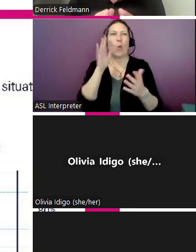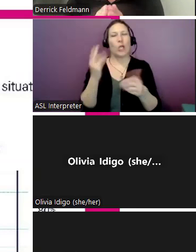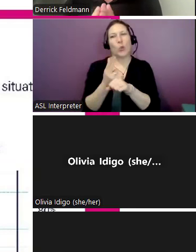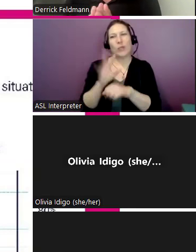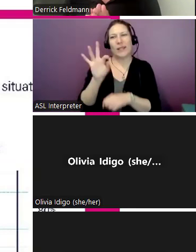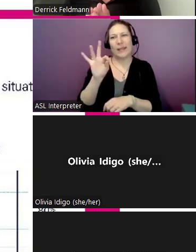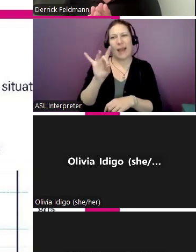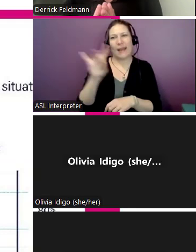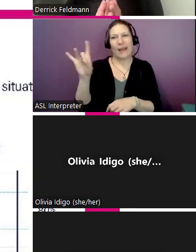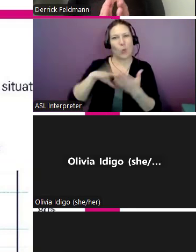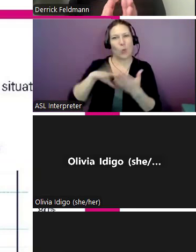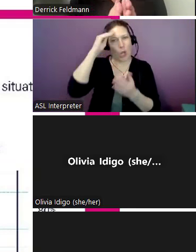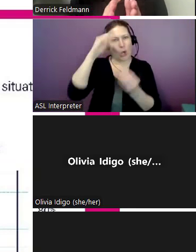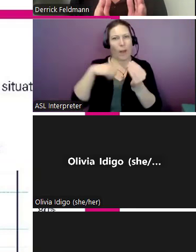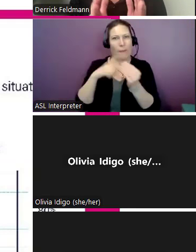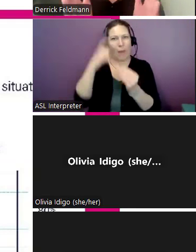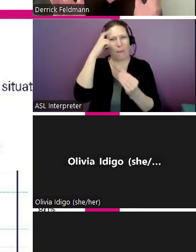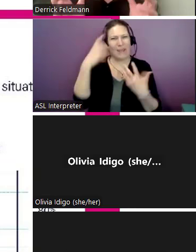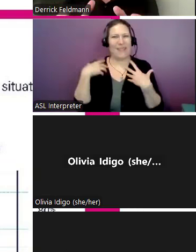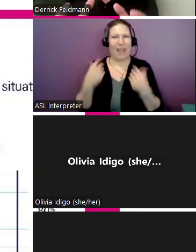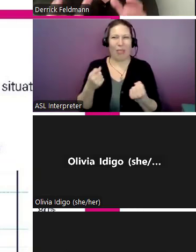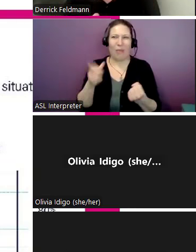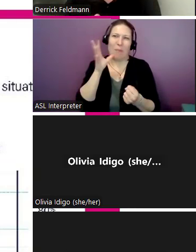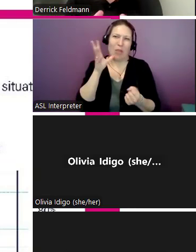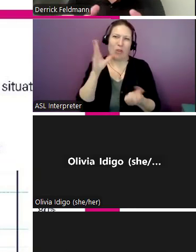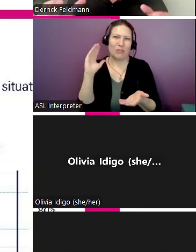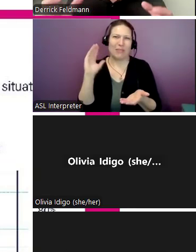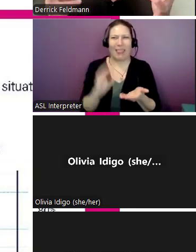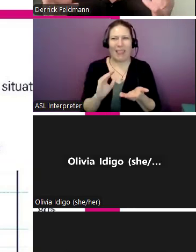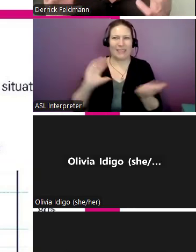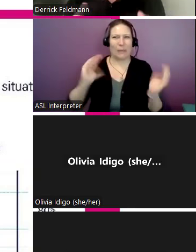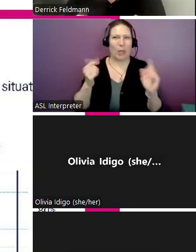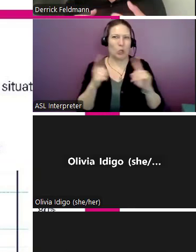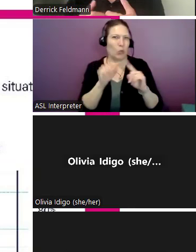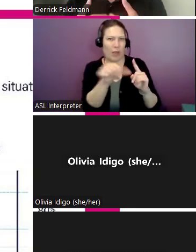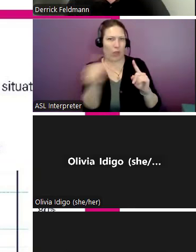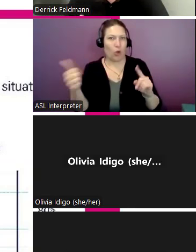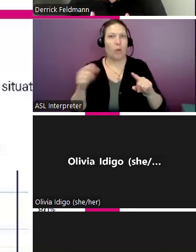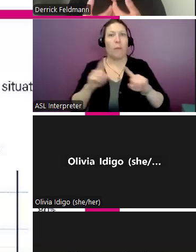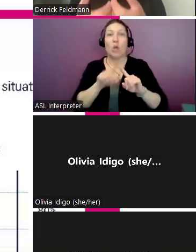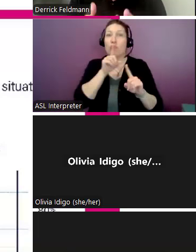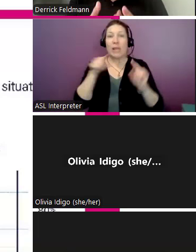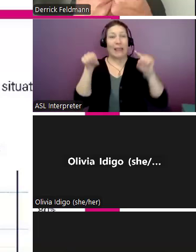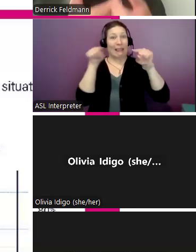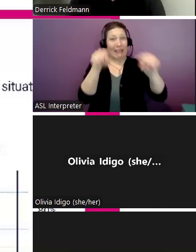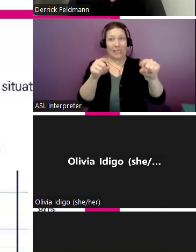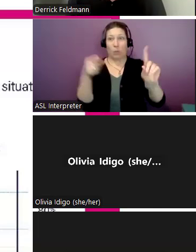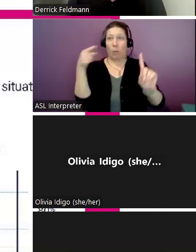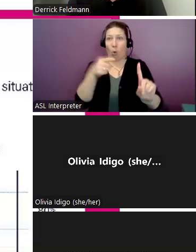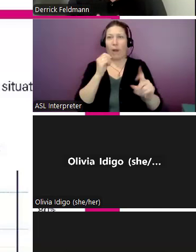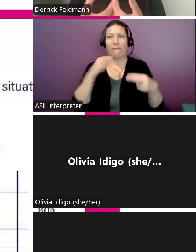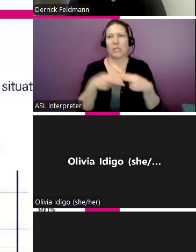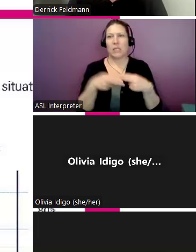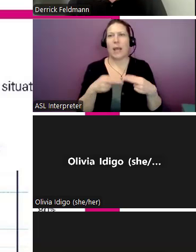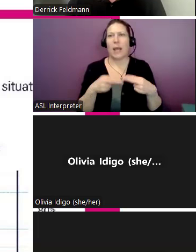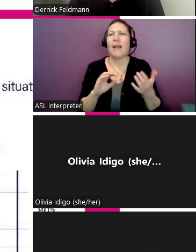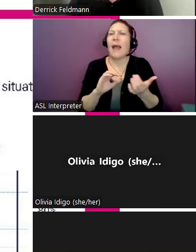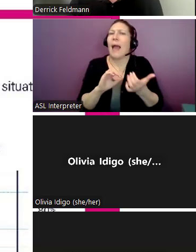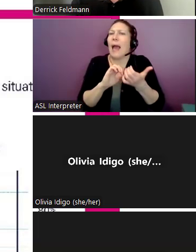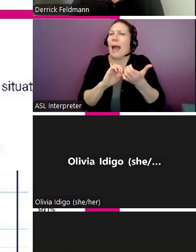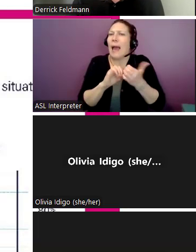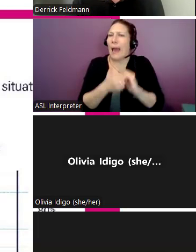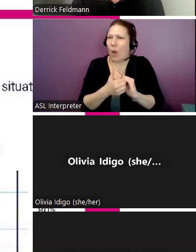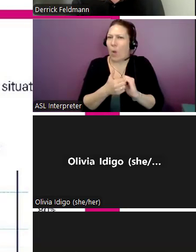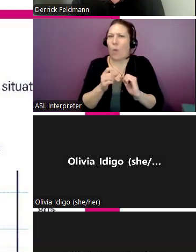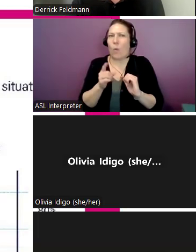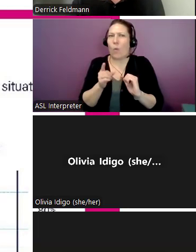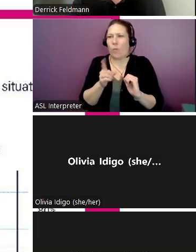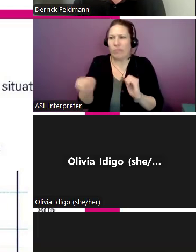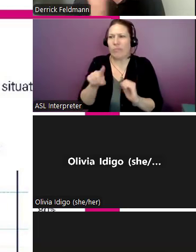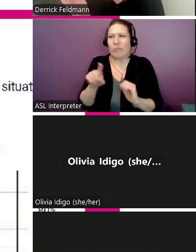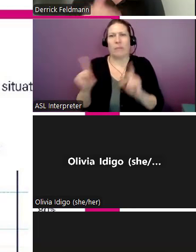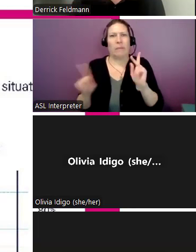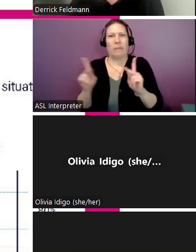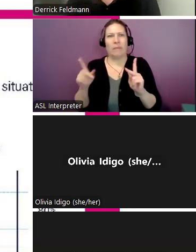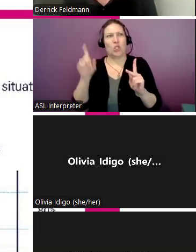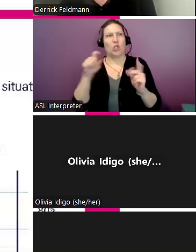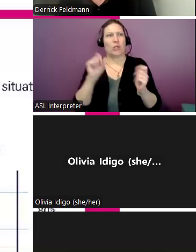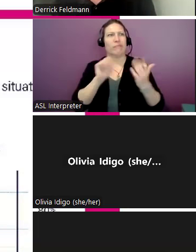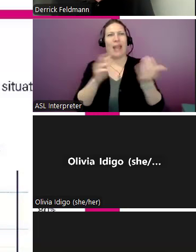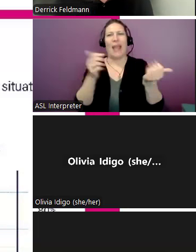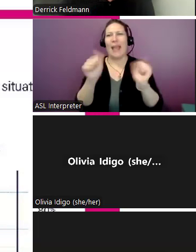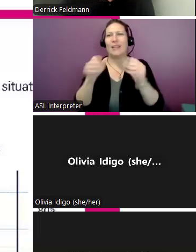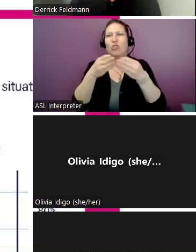But by and large, much of this is to learn about situational engagement, meaning how would I, how should I go about mental health situations overall?